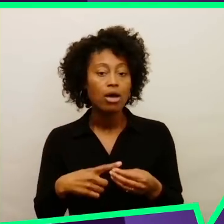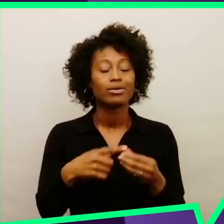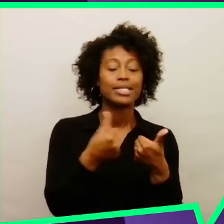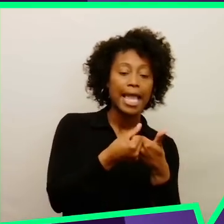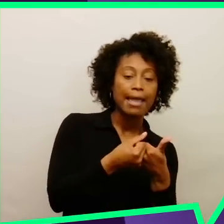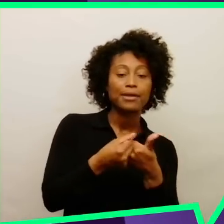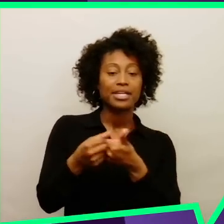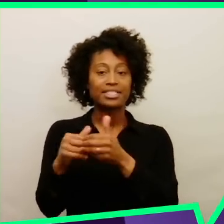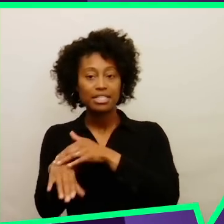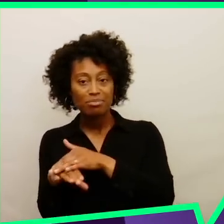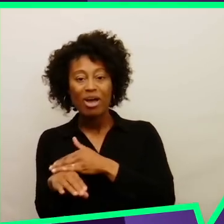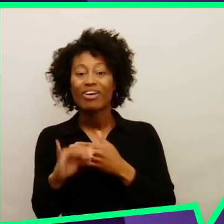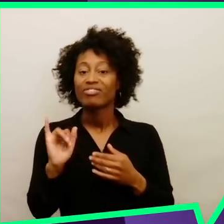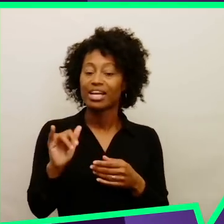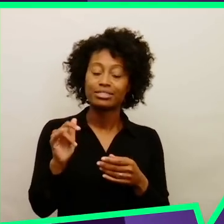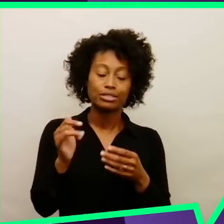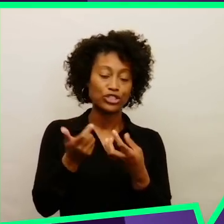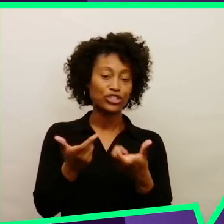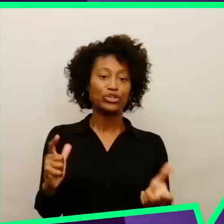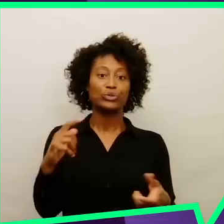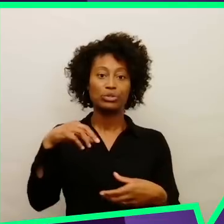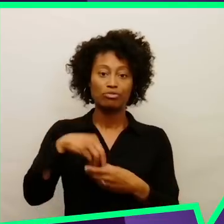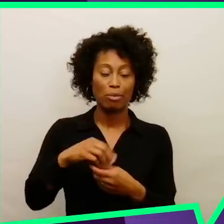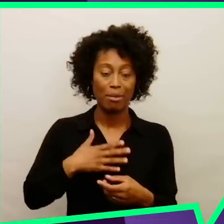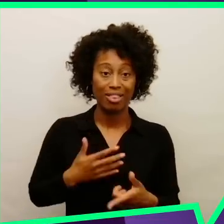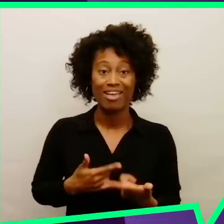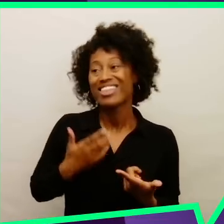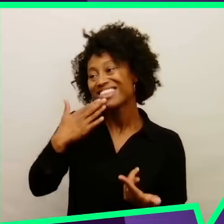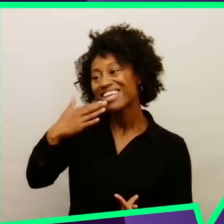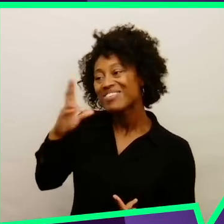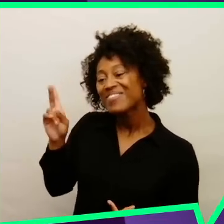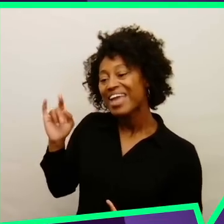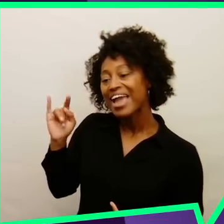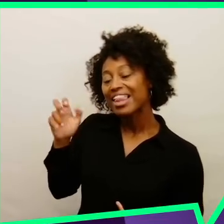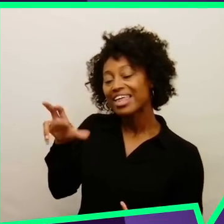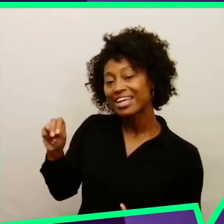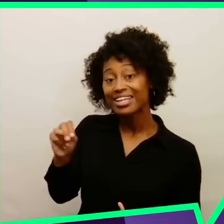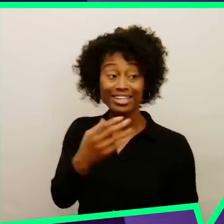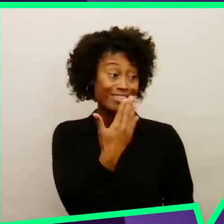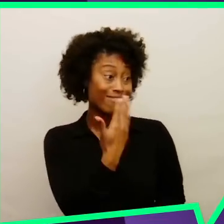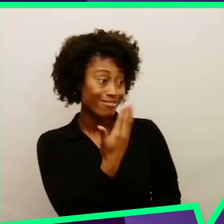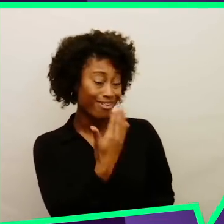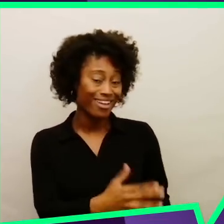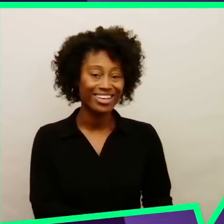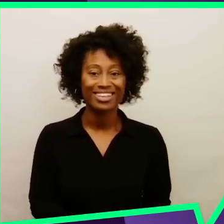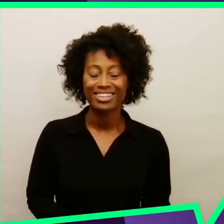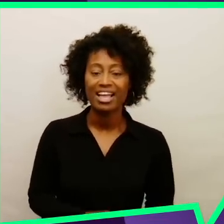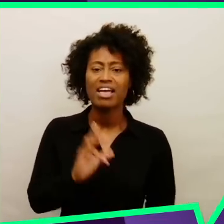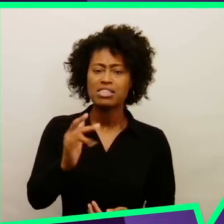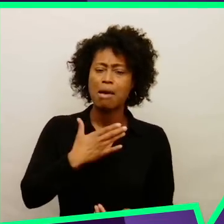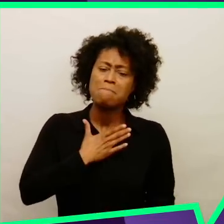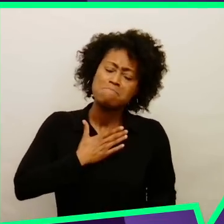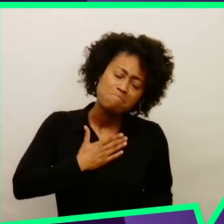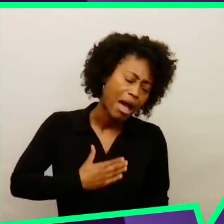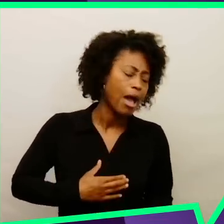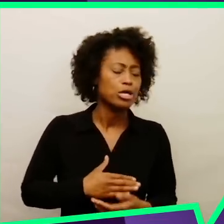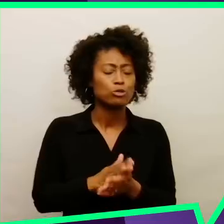I think maybe passionate, very passionate about gaming and accessibility. It's a huge part of my life. So yeah.